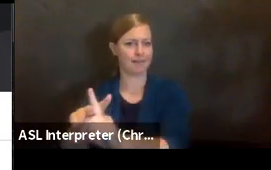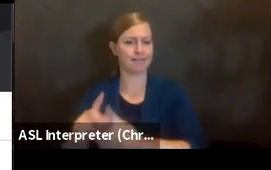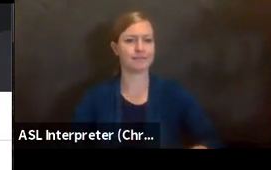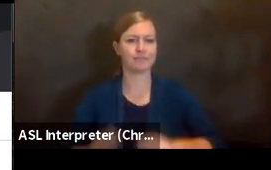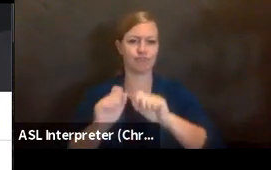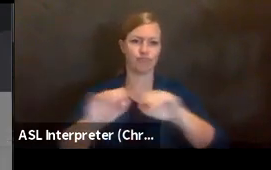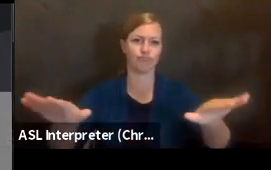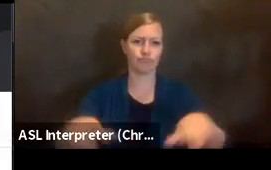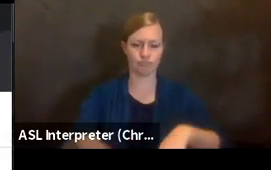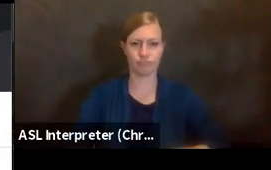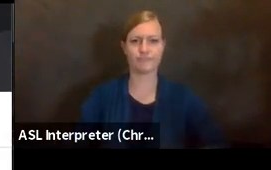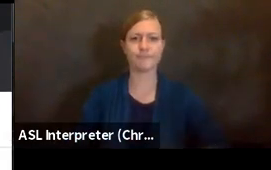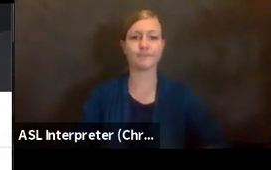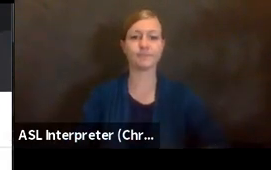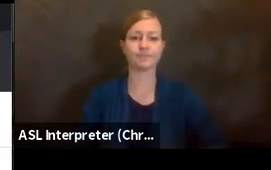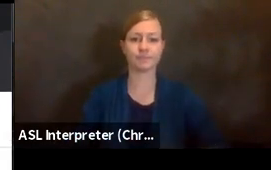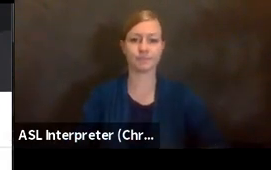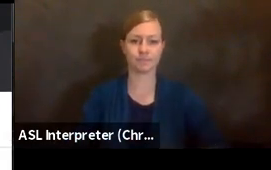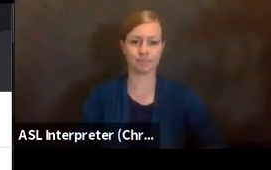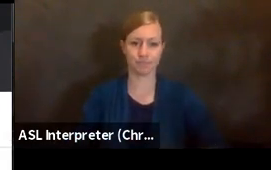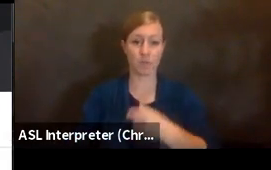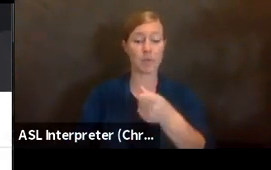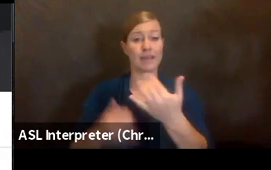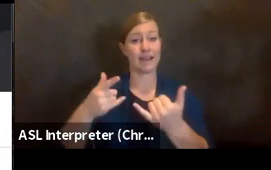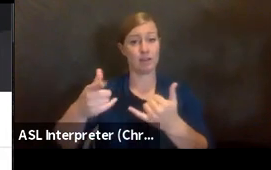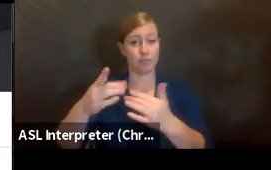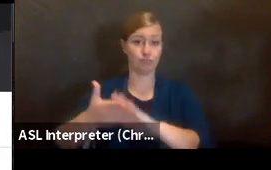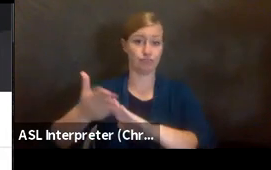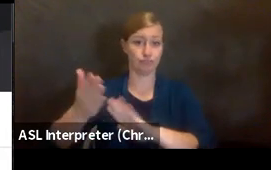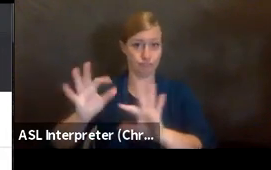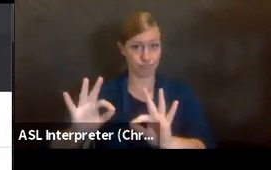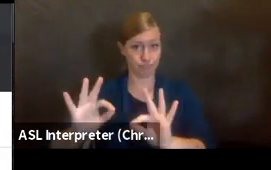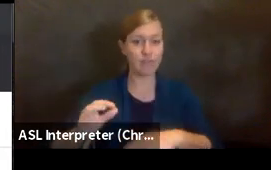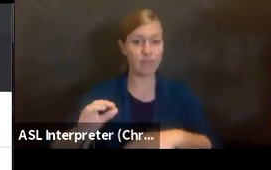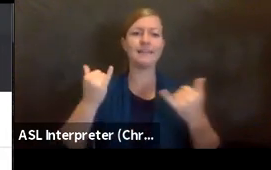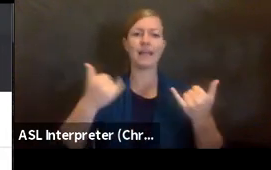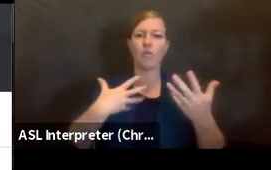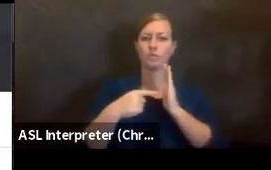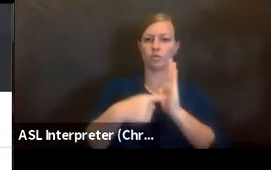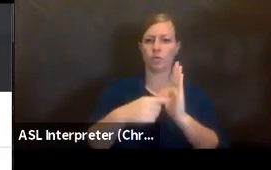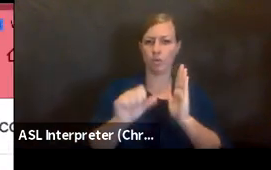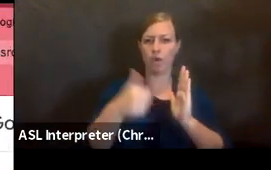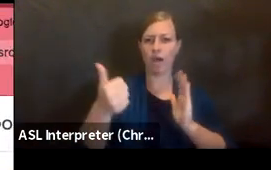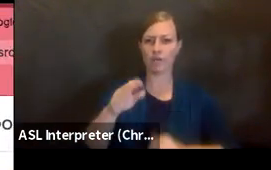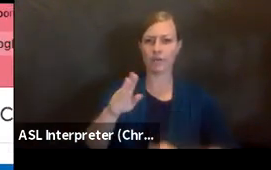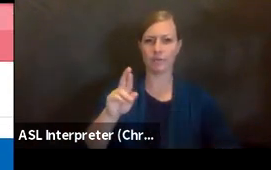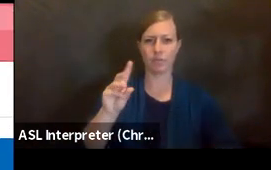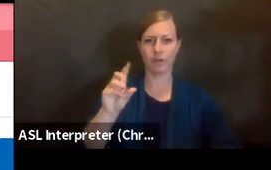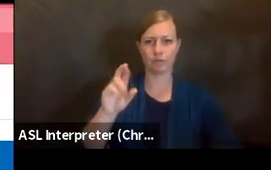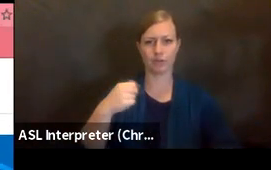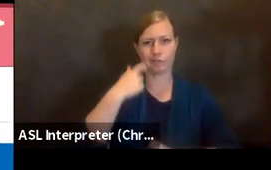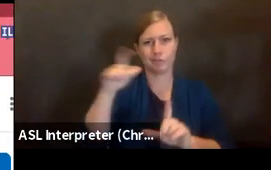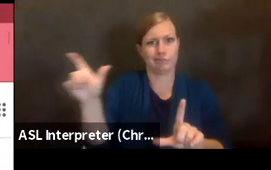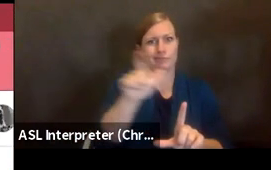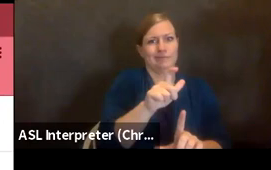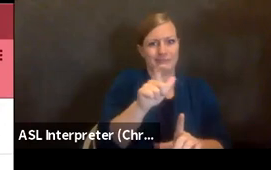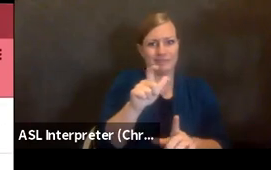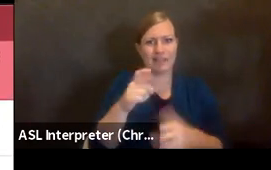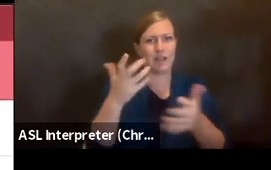Katherine Livick - ESD 112: Now while that is doing its thing, I'm going to show you another browser. I'm just dragging this and so I'm trying not to make you seasick. And I hope it's not